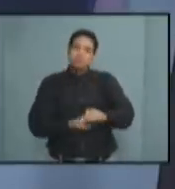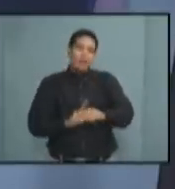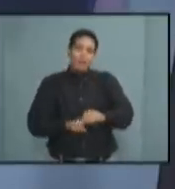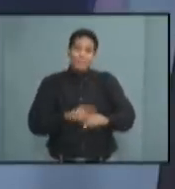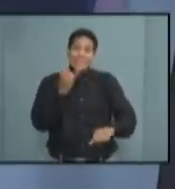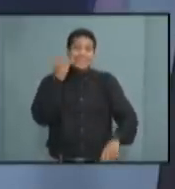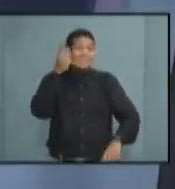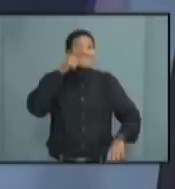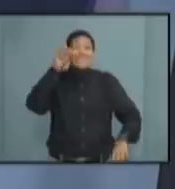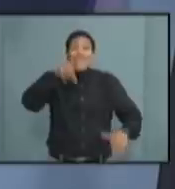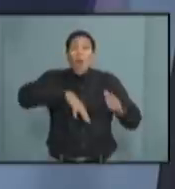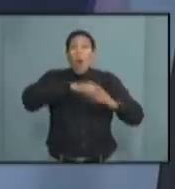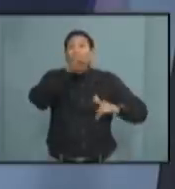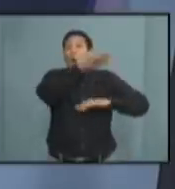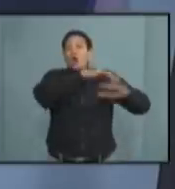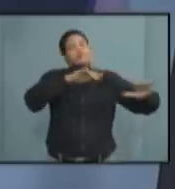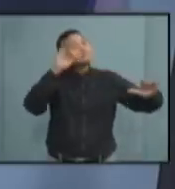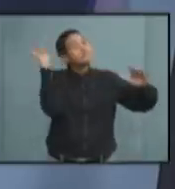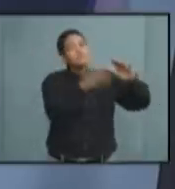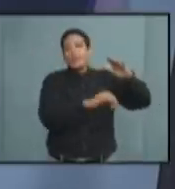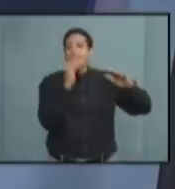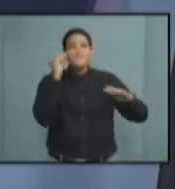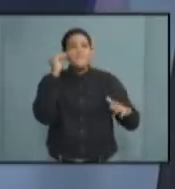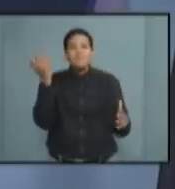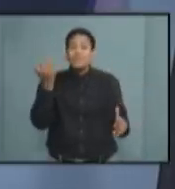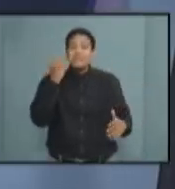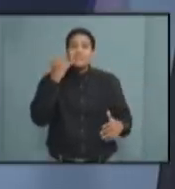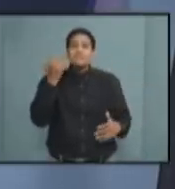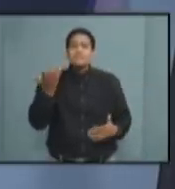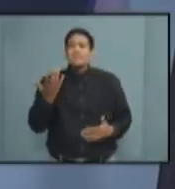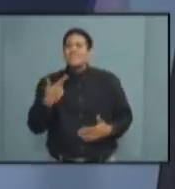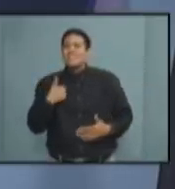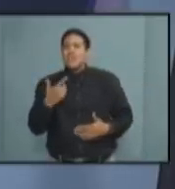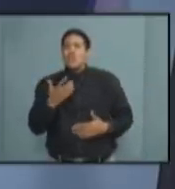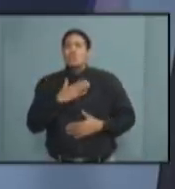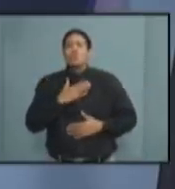all if you have respiratory illnesses but you're not showing symptoms you may